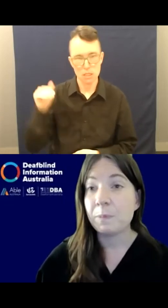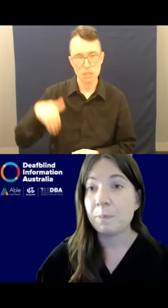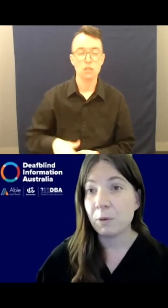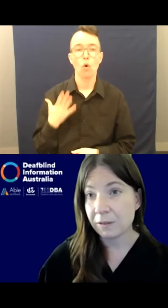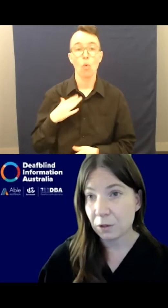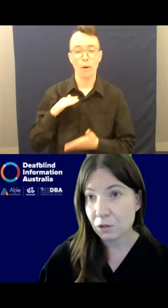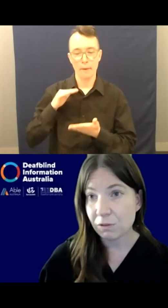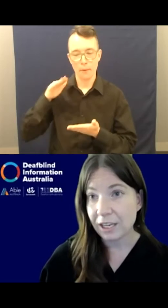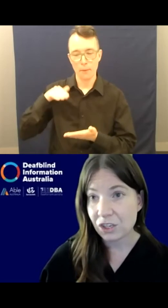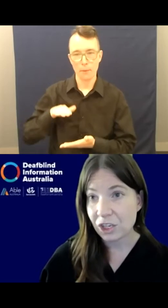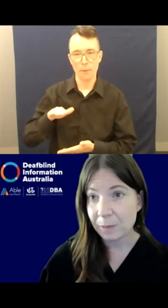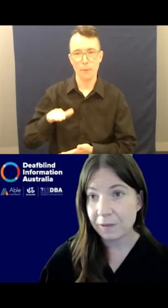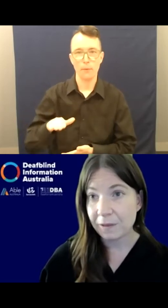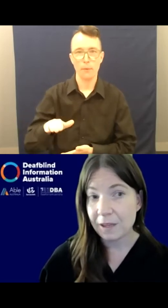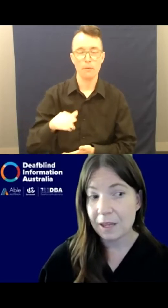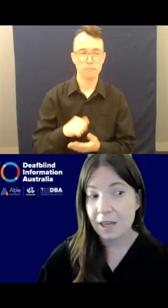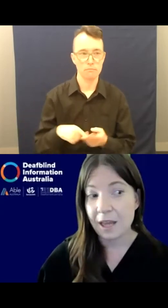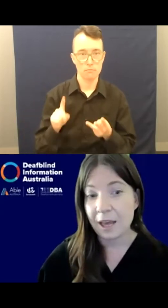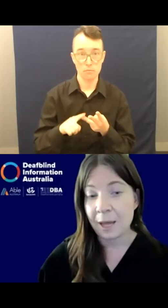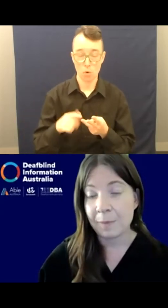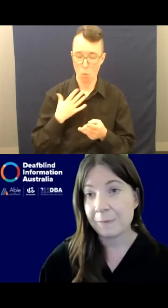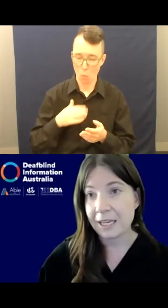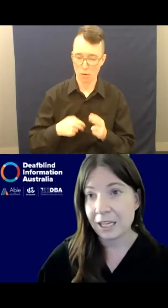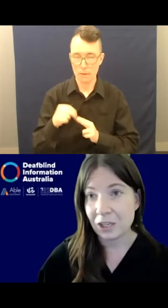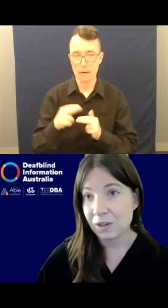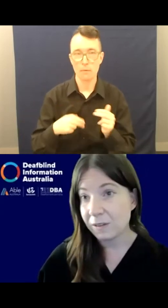building social relationships, expanding interests.